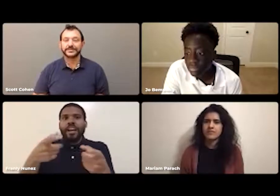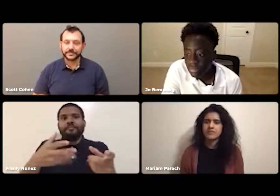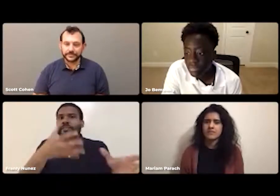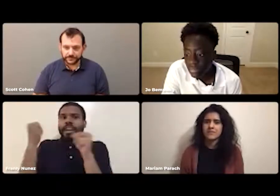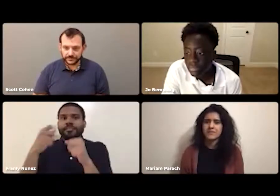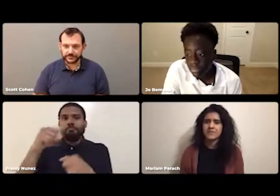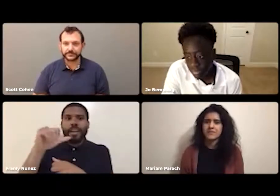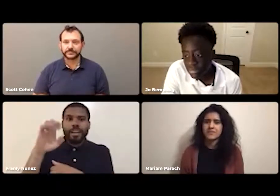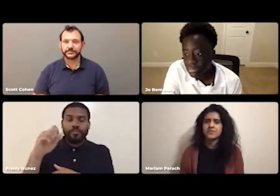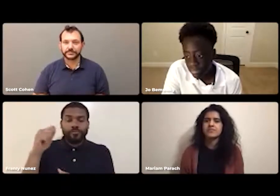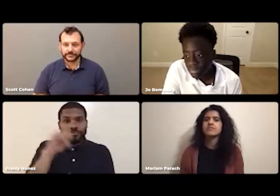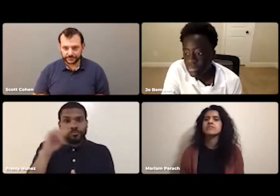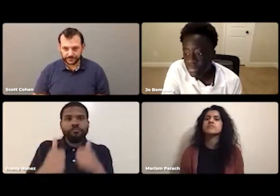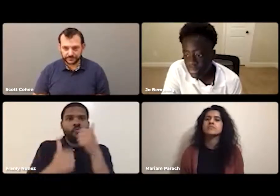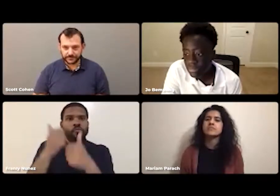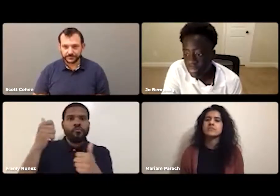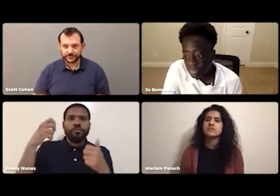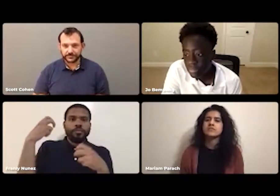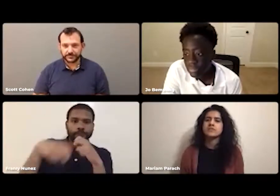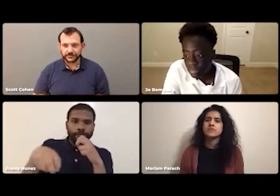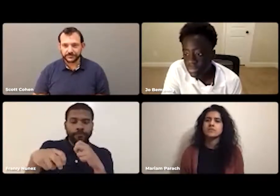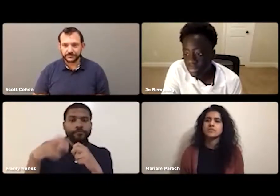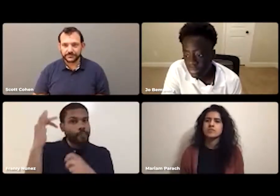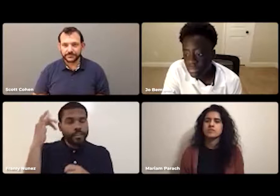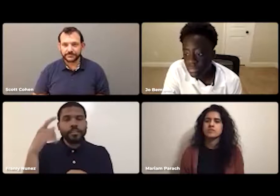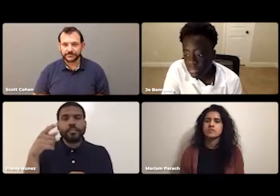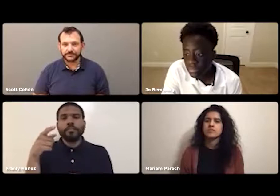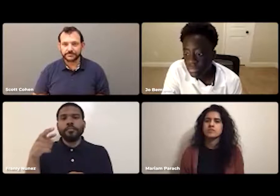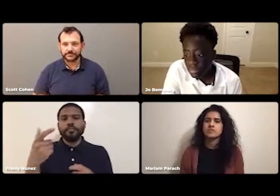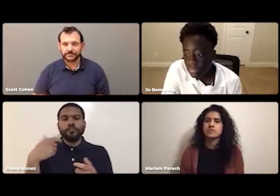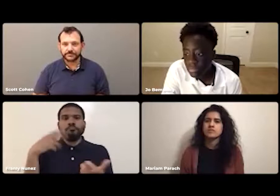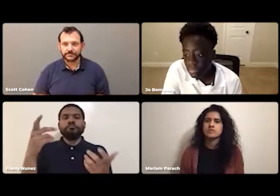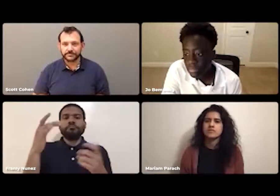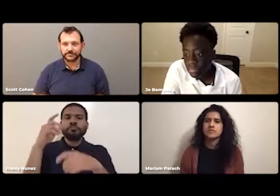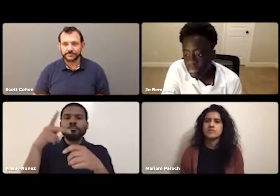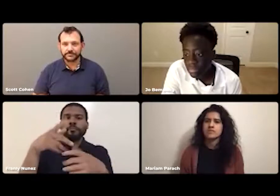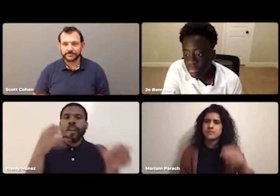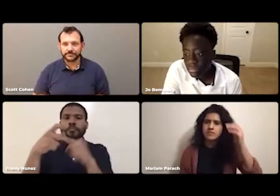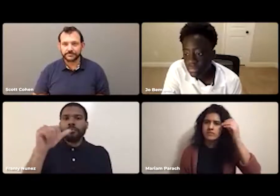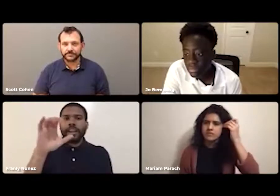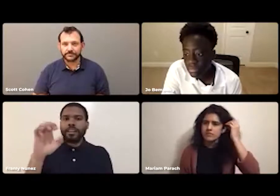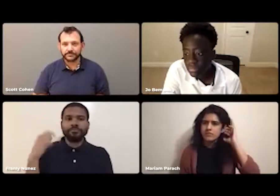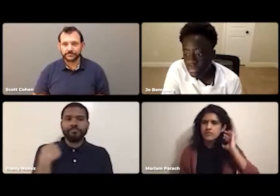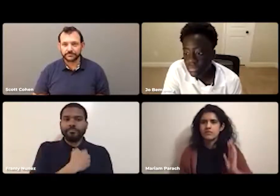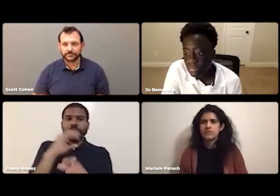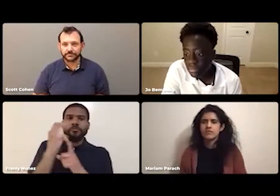They're a quick pace, a tough environment.